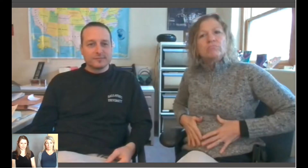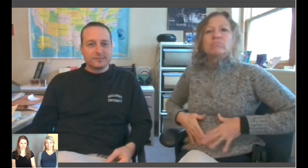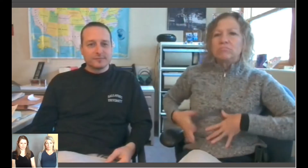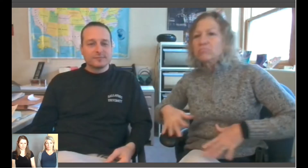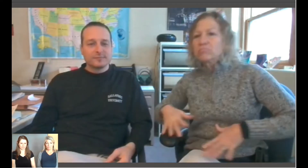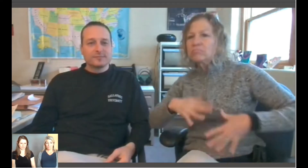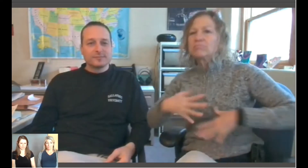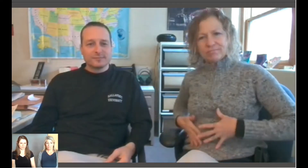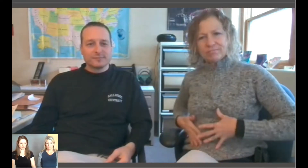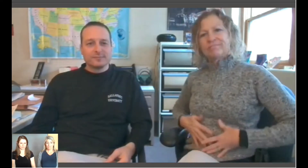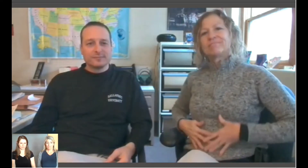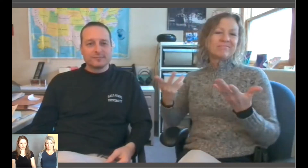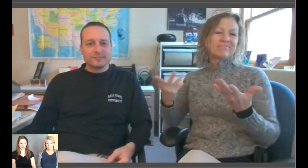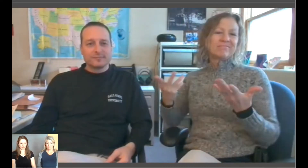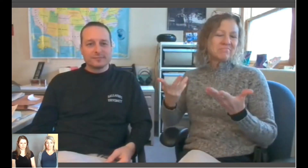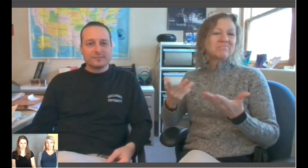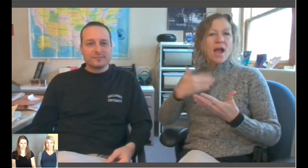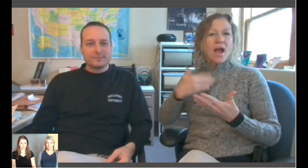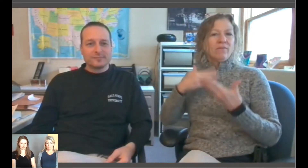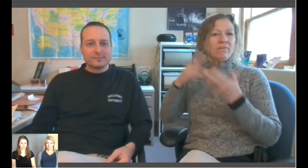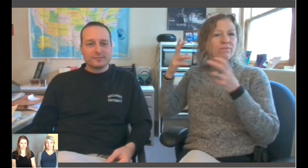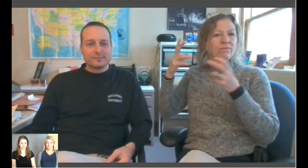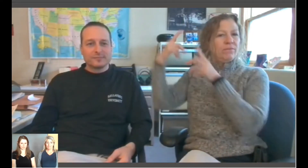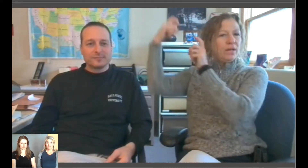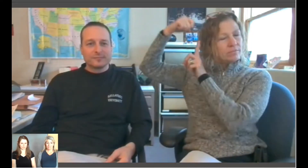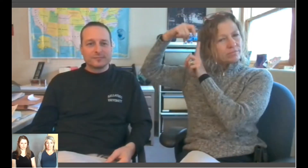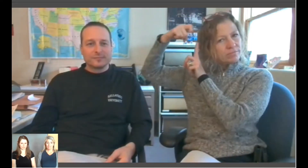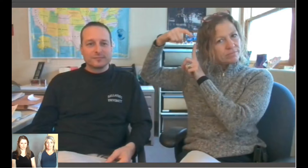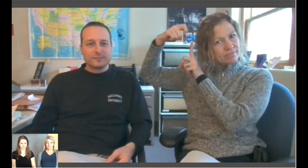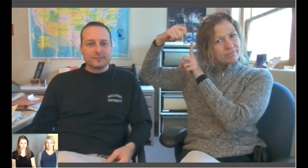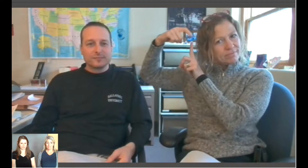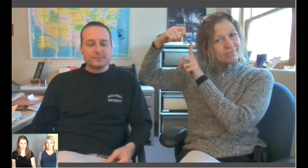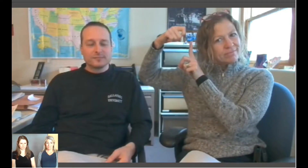They have so many nerves in their brain that are firing, and they're developing the wiring.